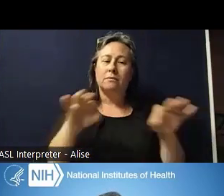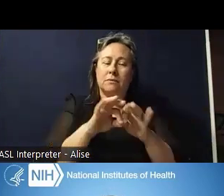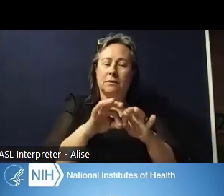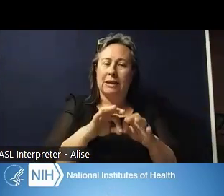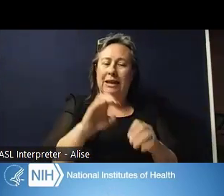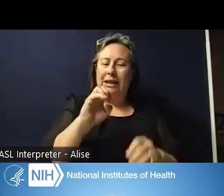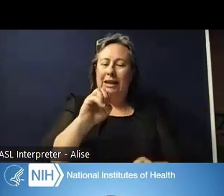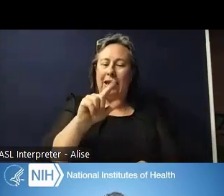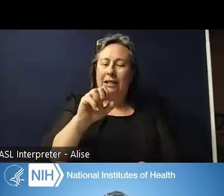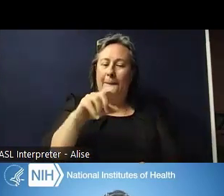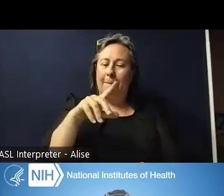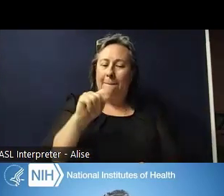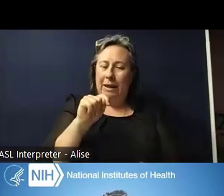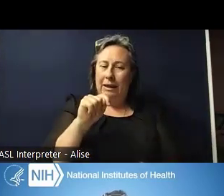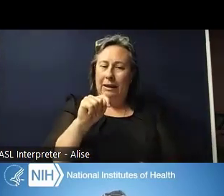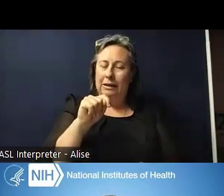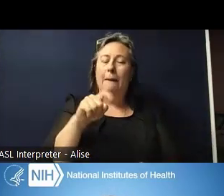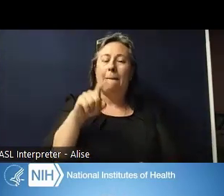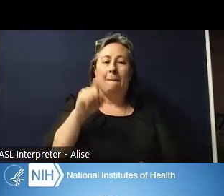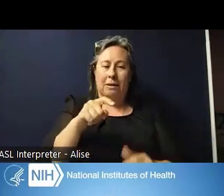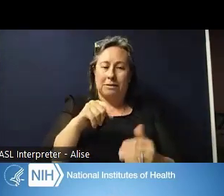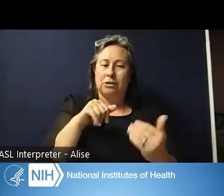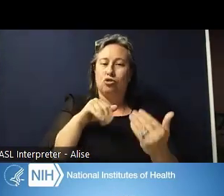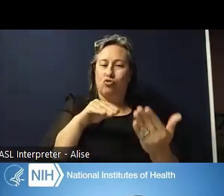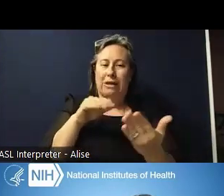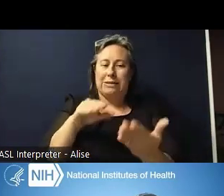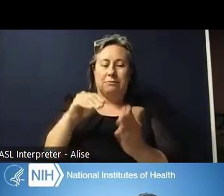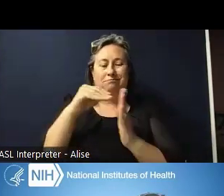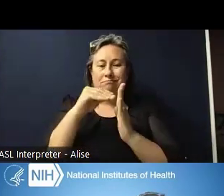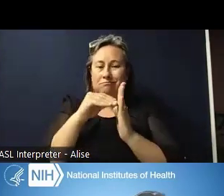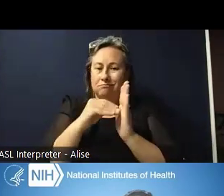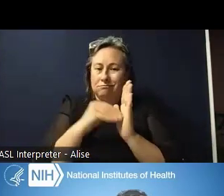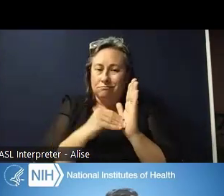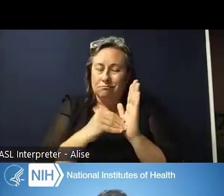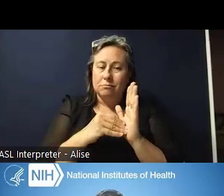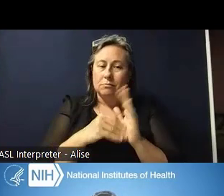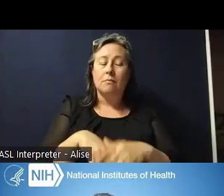must be addressed. It needs to identify the fact